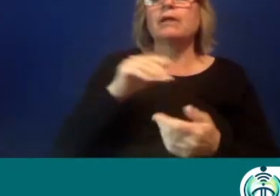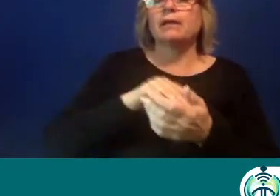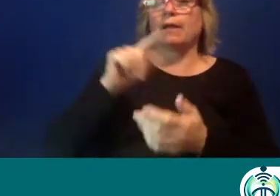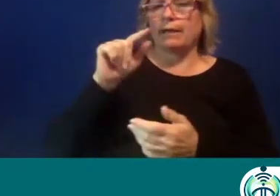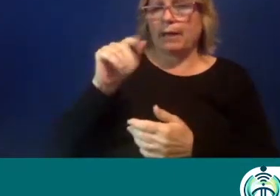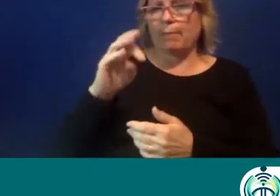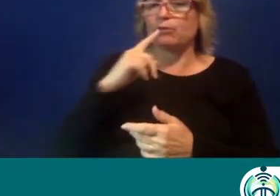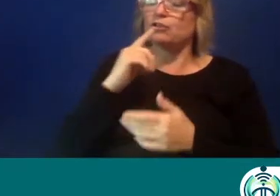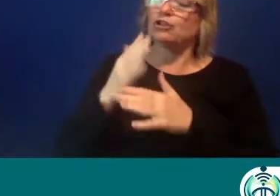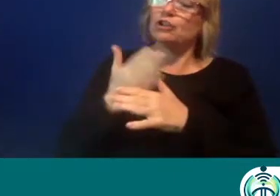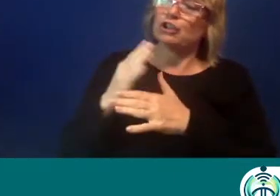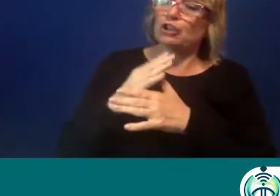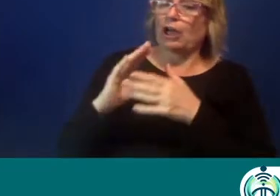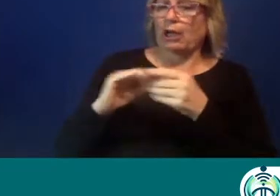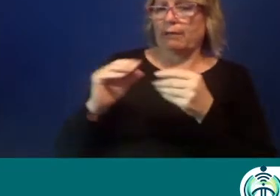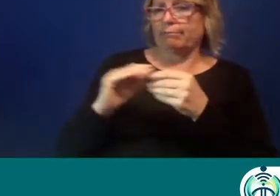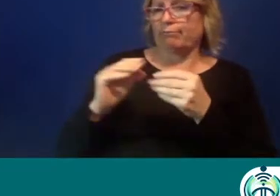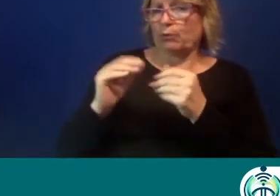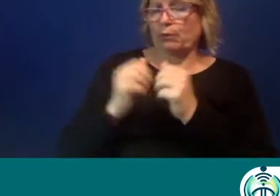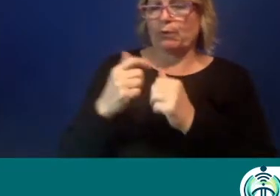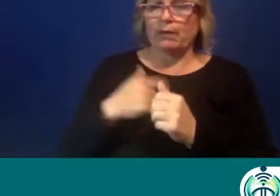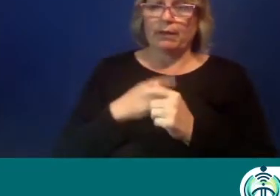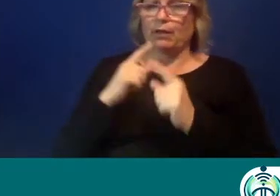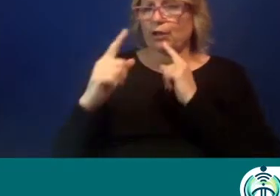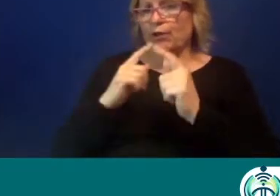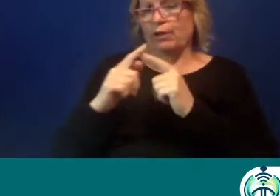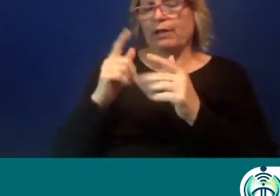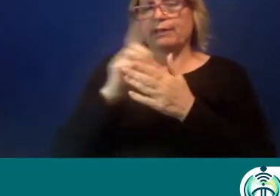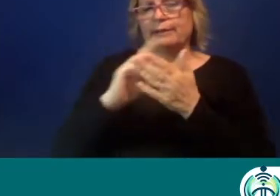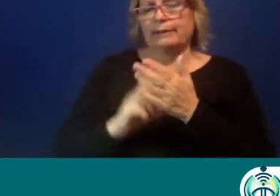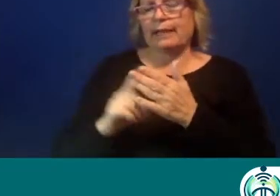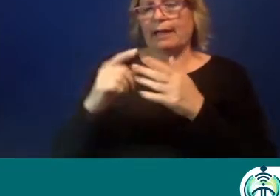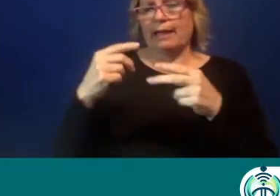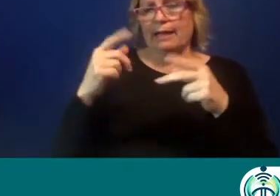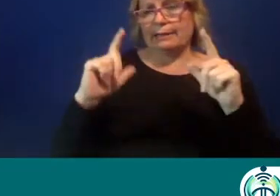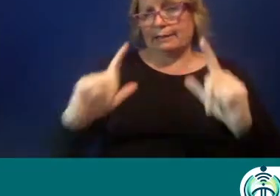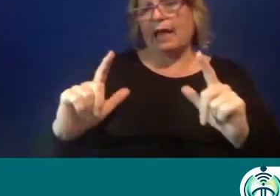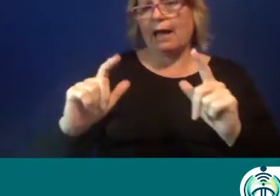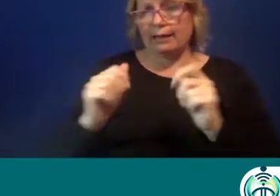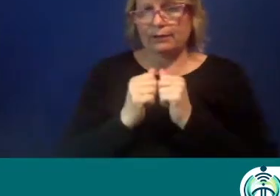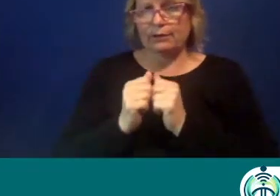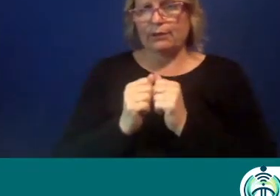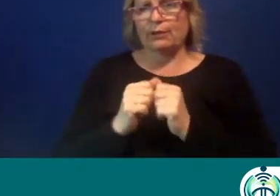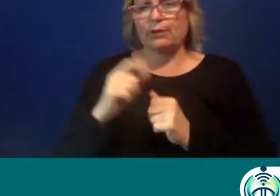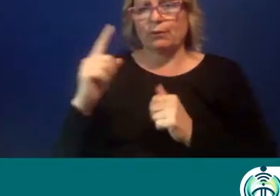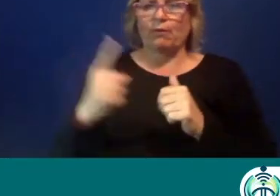with me when we were talking and designing these slides together one of the first times we met.